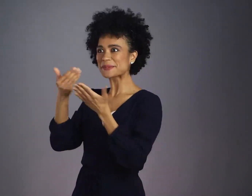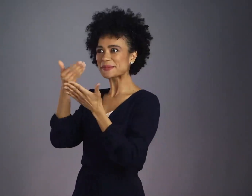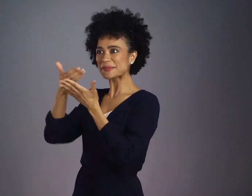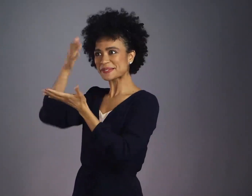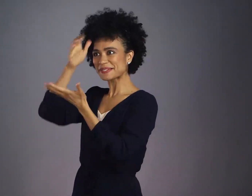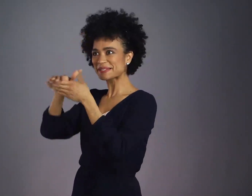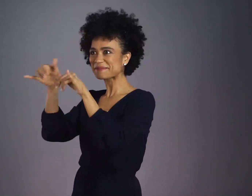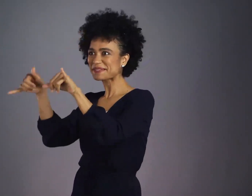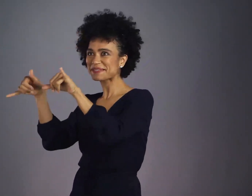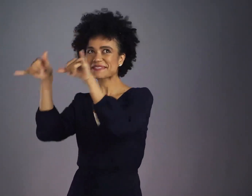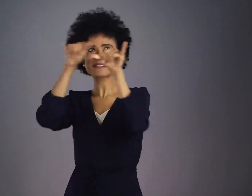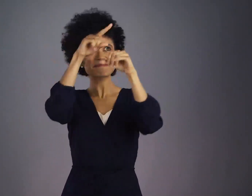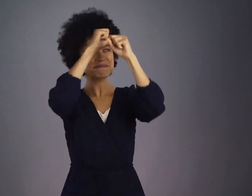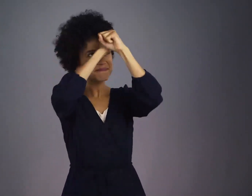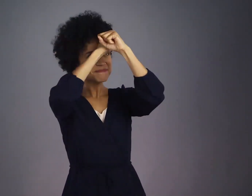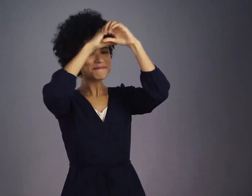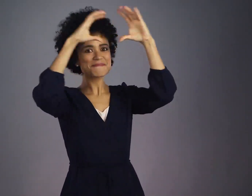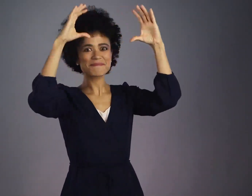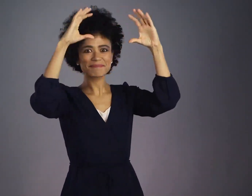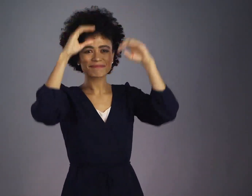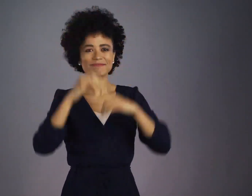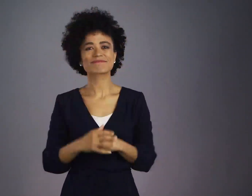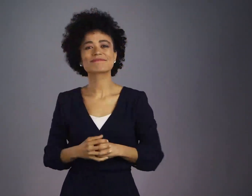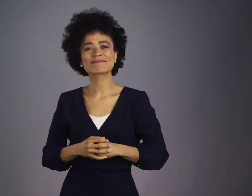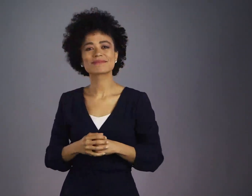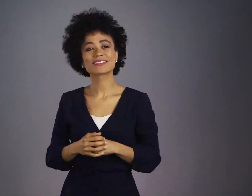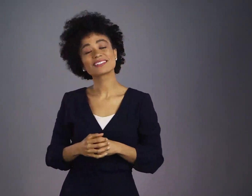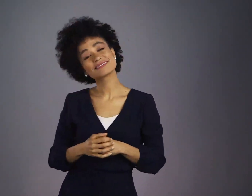to feel that he will now measure up to that cherished vision.